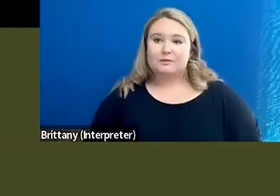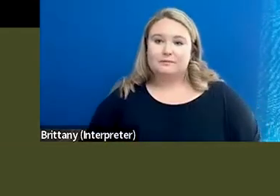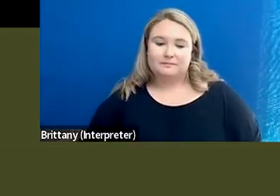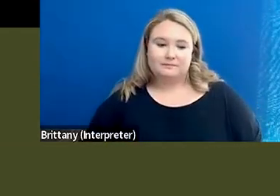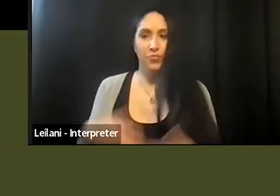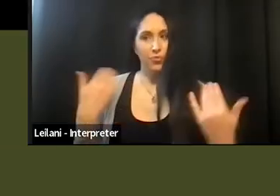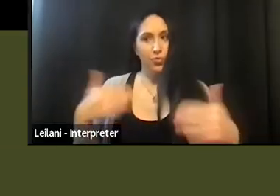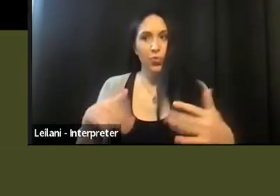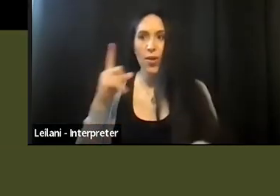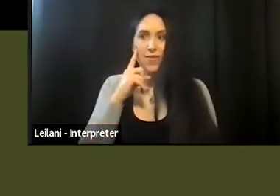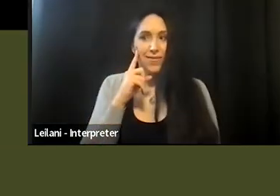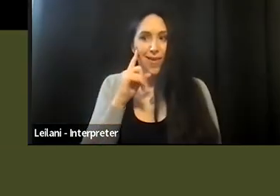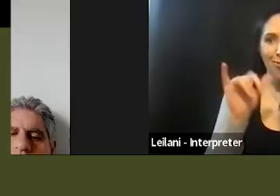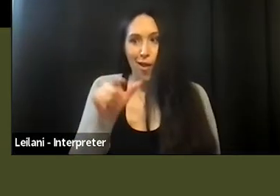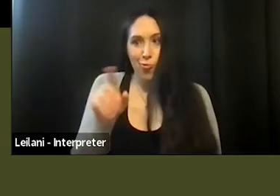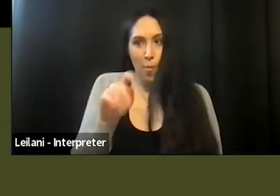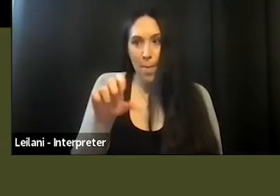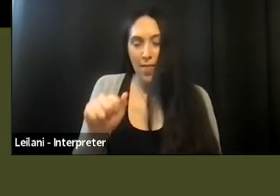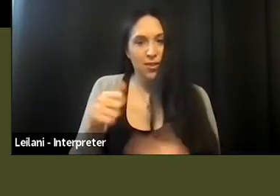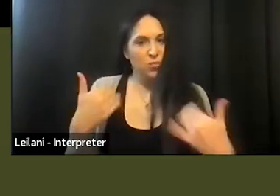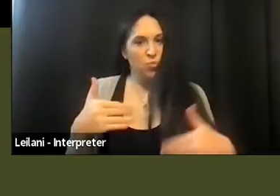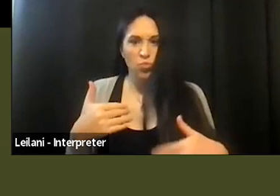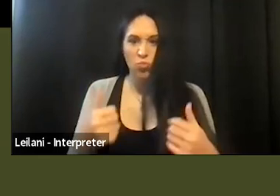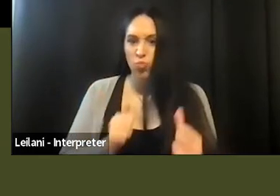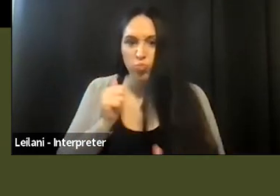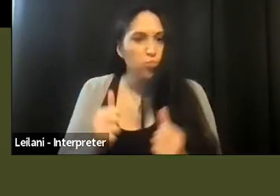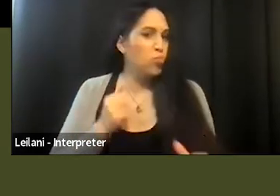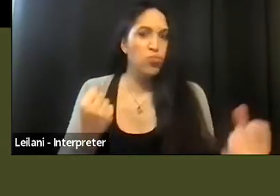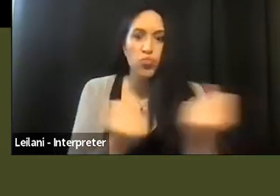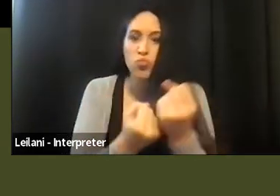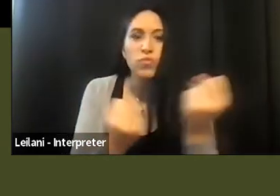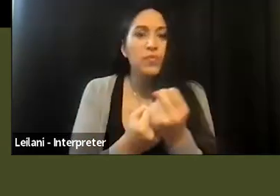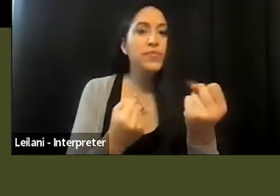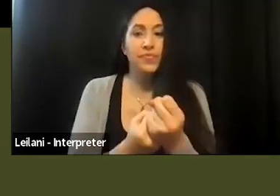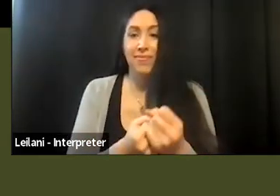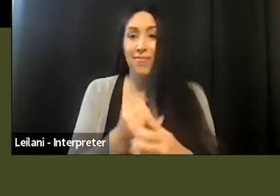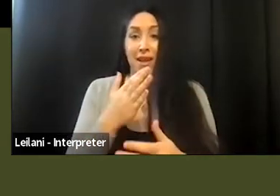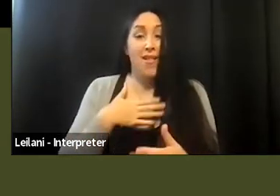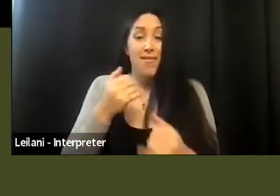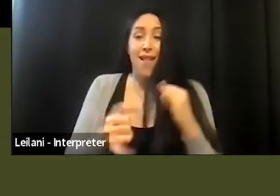The one last piece that I would tell you is your power is your power to vote.